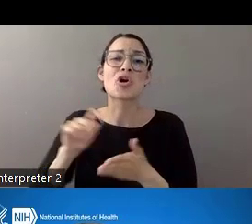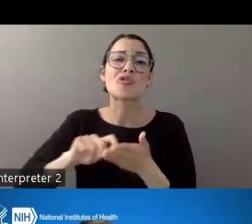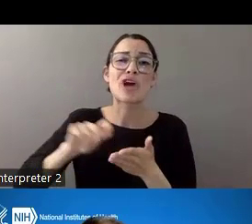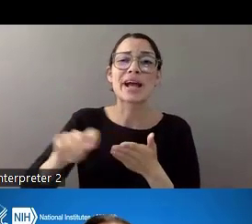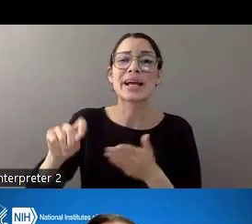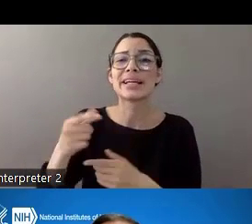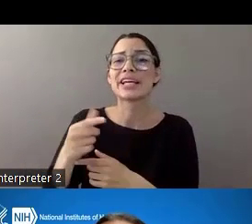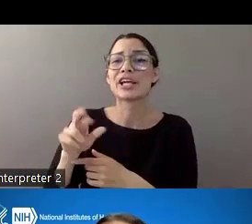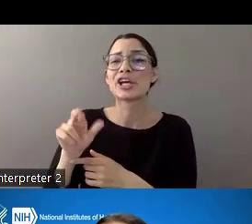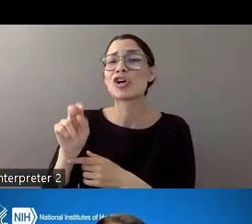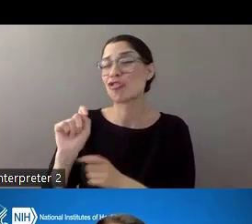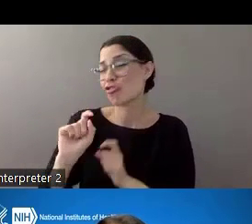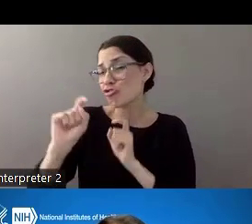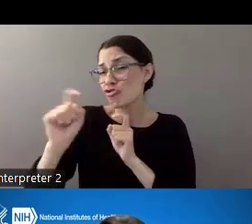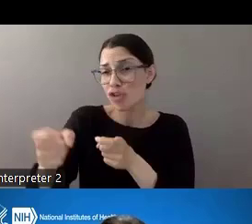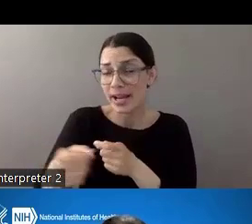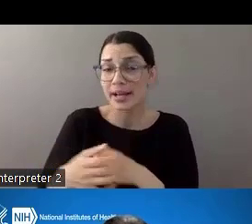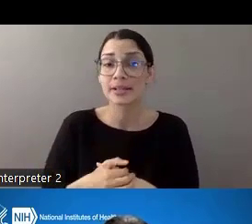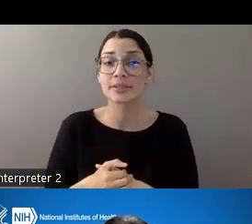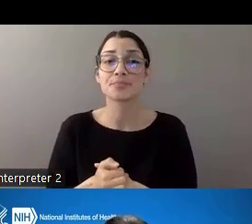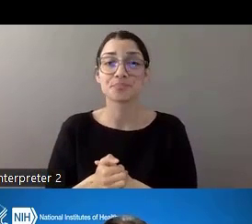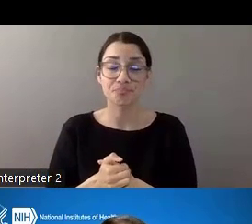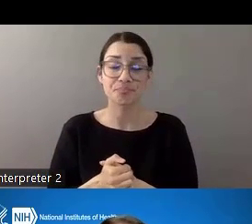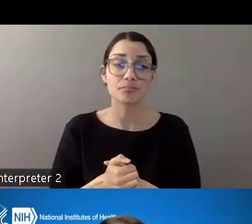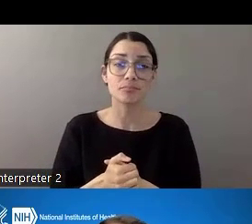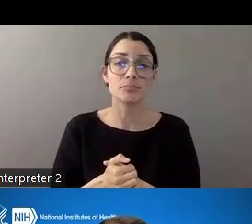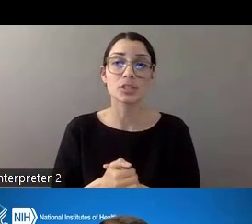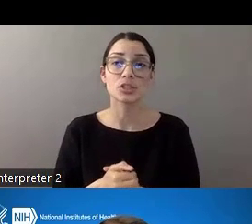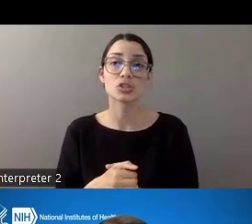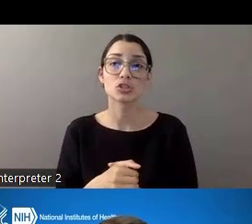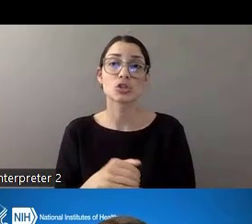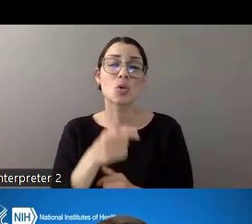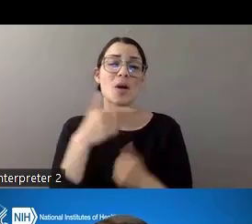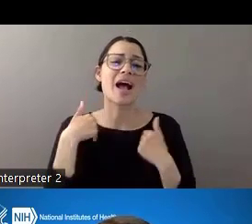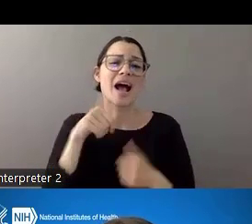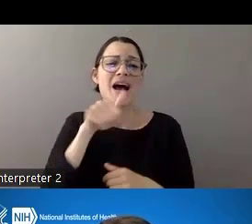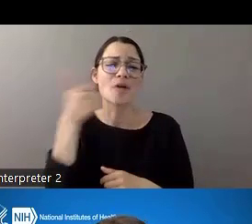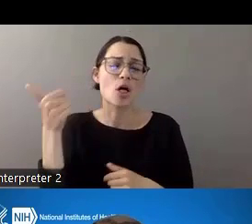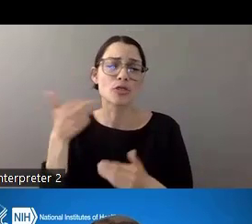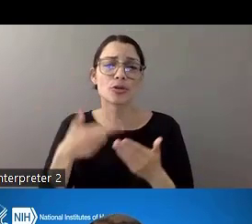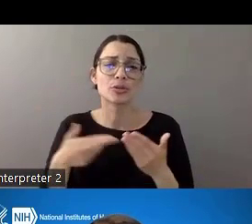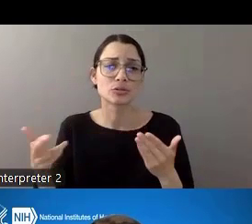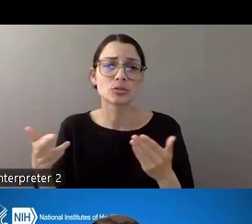So I'm going to list three other resources. And there also ... will also be two additional slides